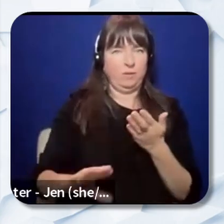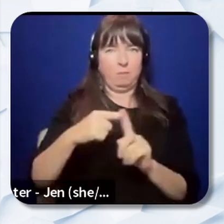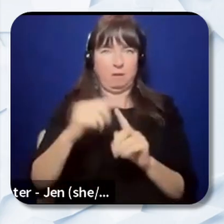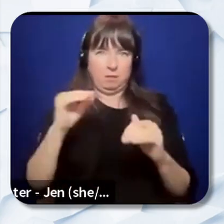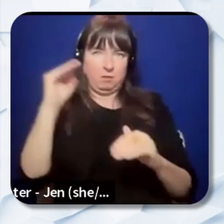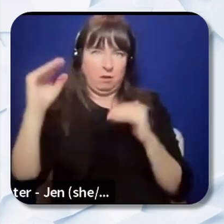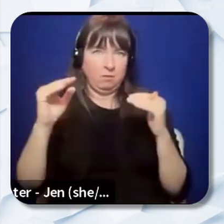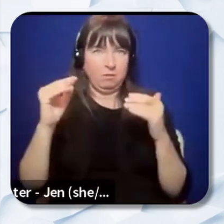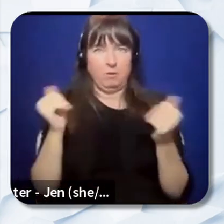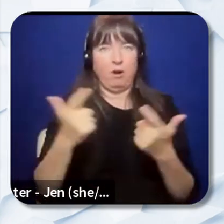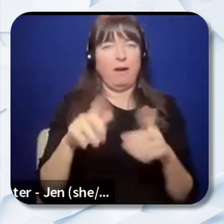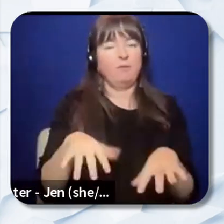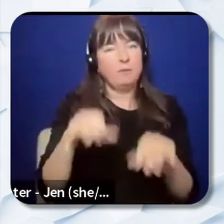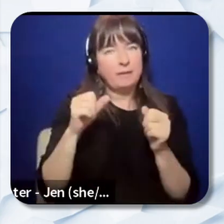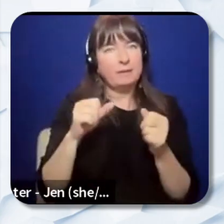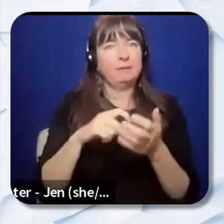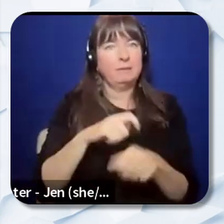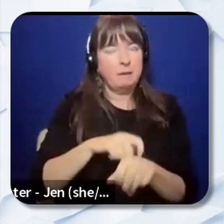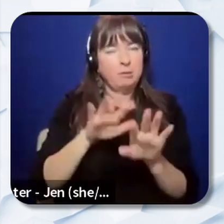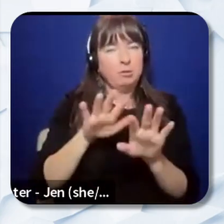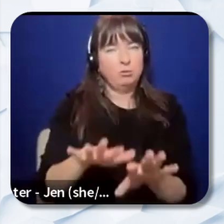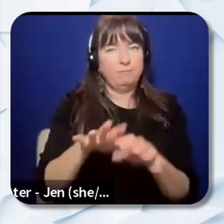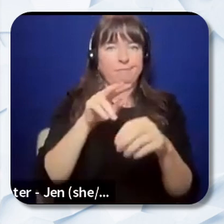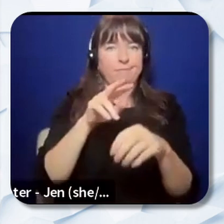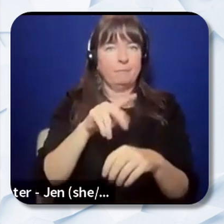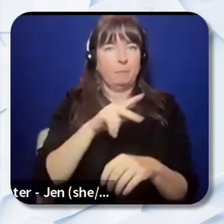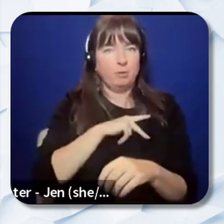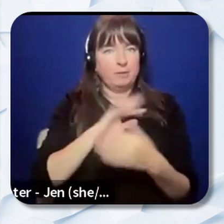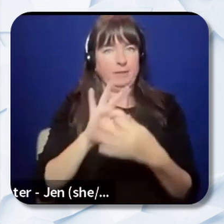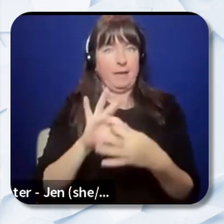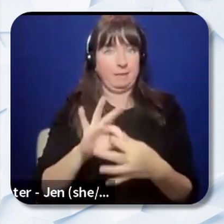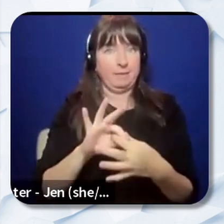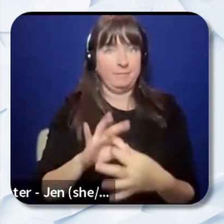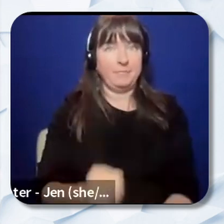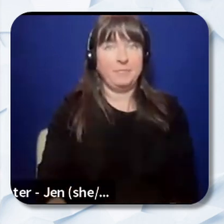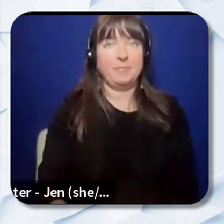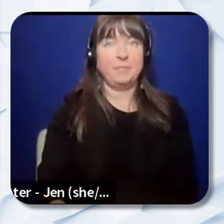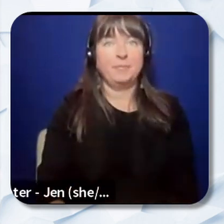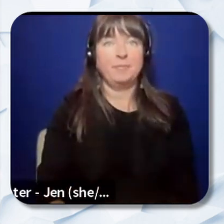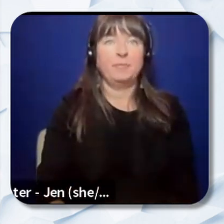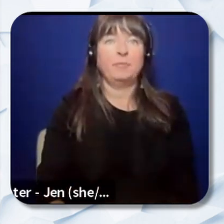take that time to connect and just get on a personal level. Great. So now we are going to